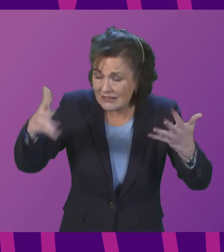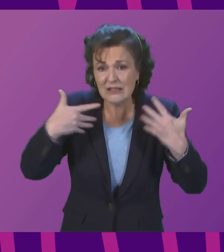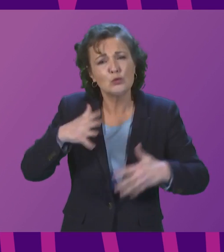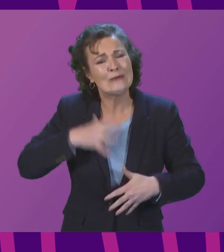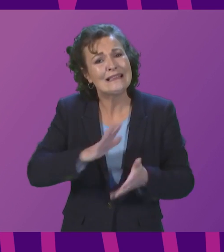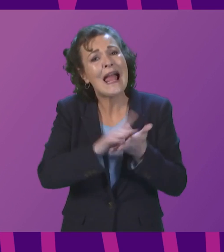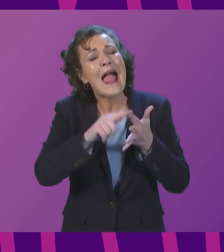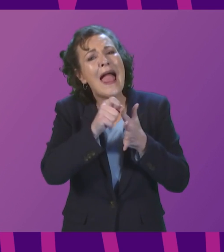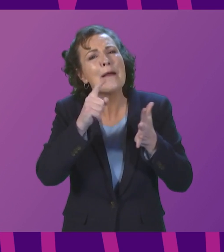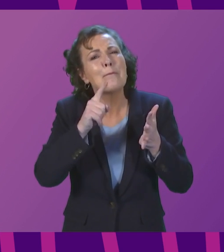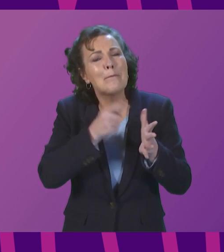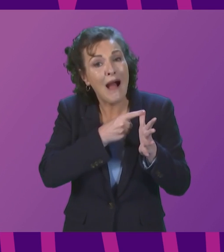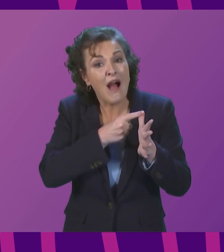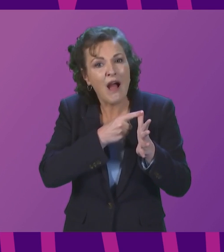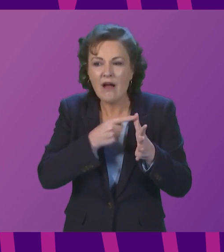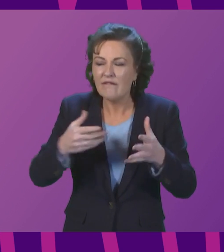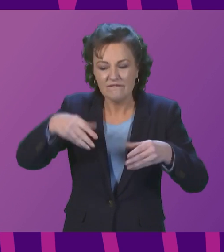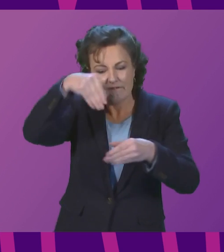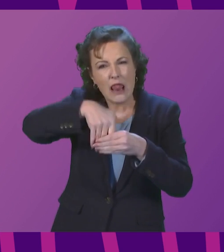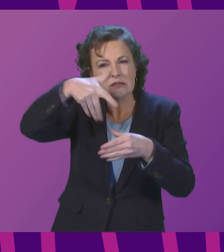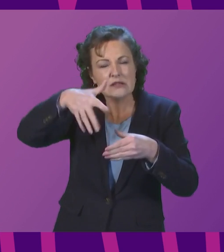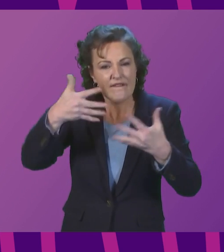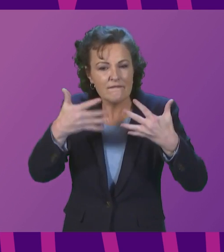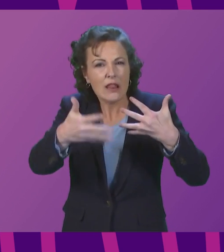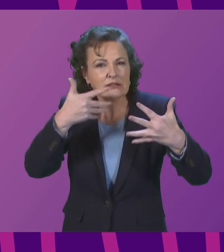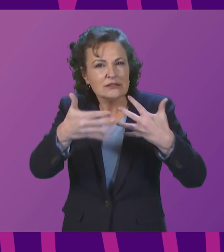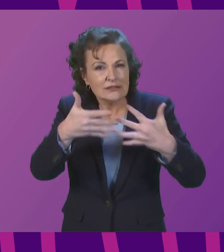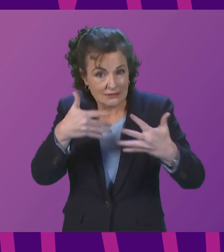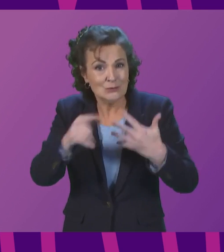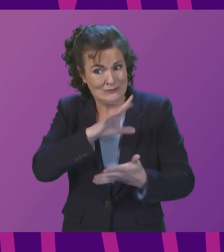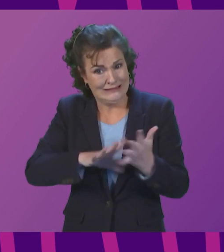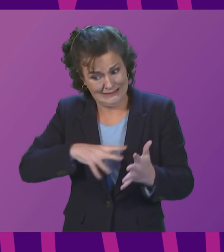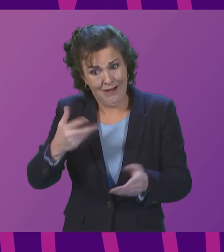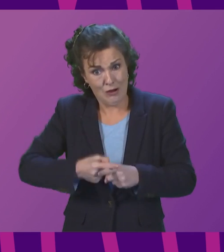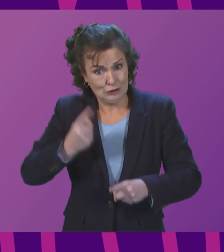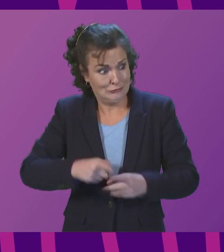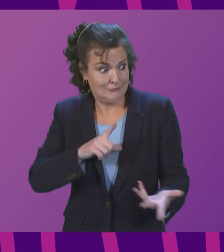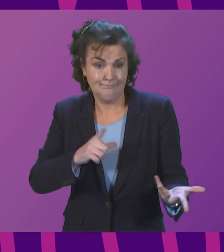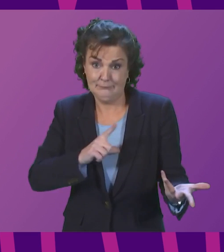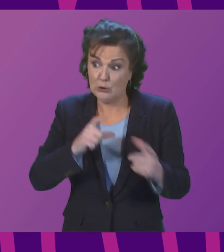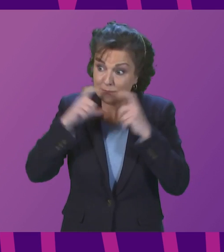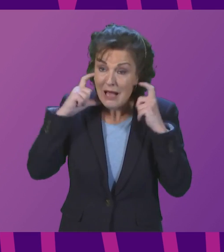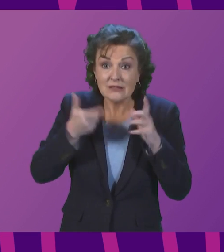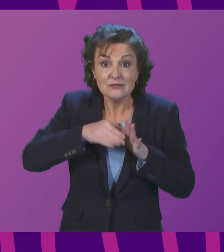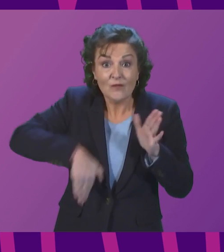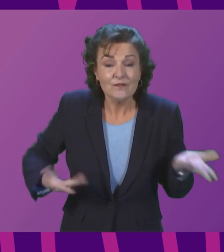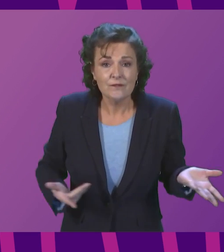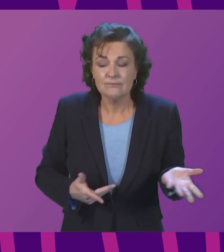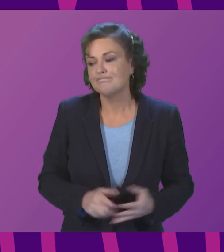We need a credible plan from the Government on those issues. We are in the midst of a cost-of-living crisis.